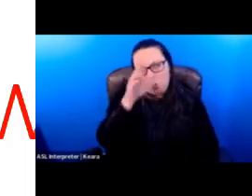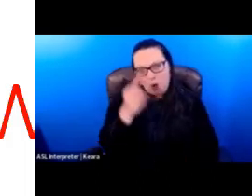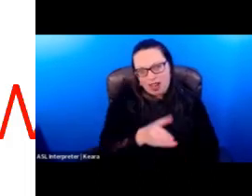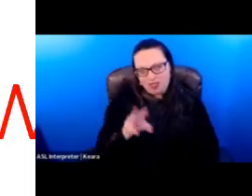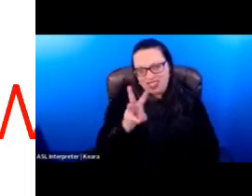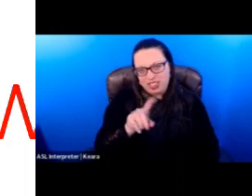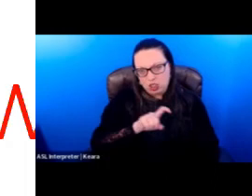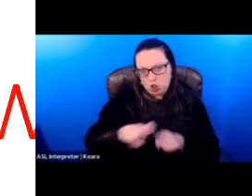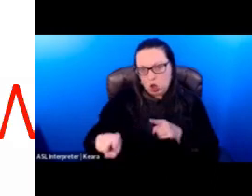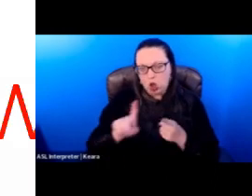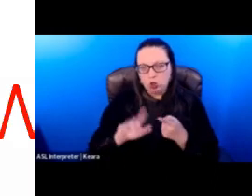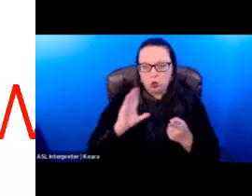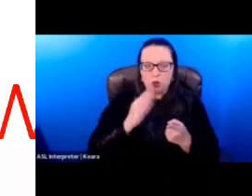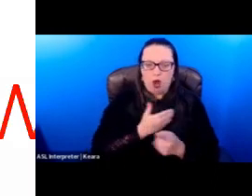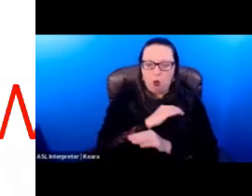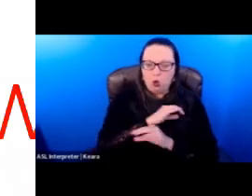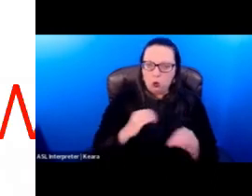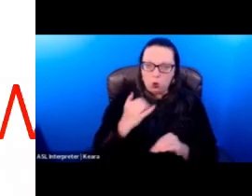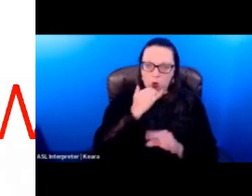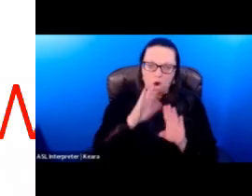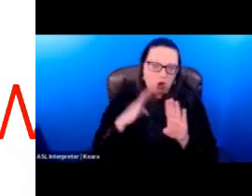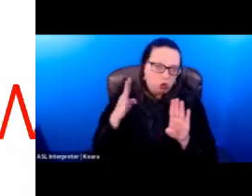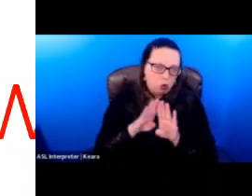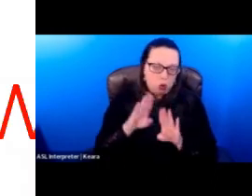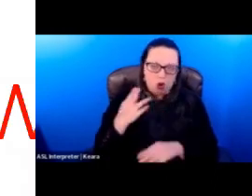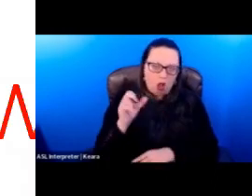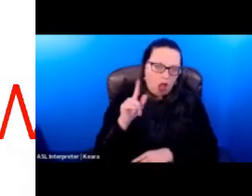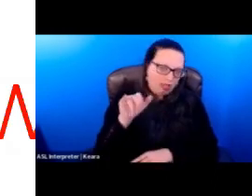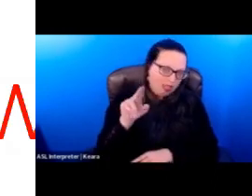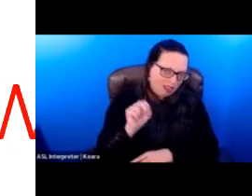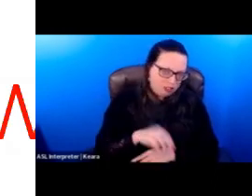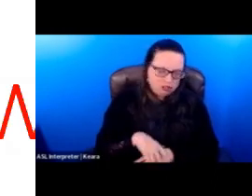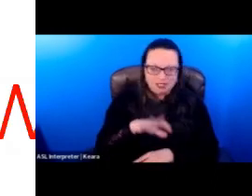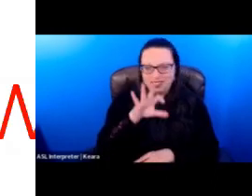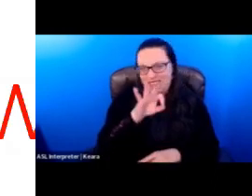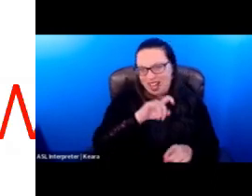our No Wrong Door hotline. Nine callers is like one in 25 or so.